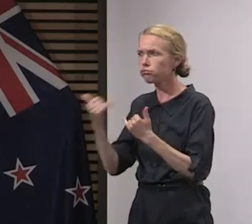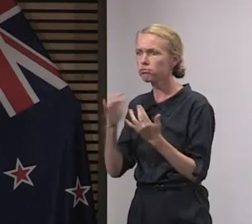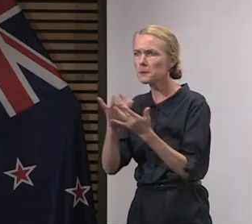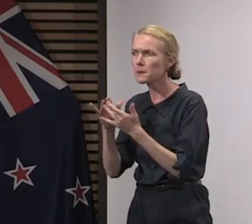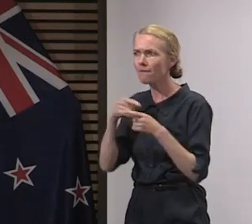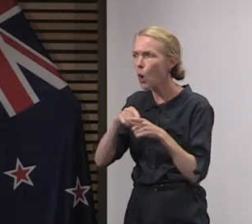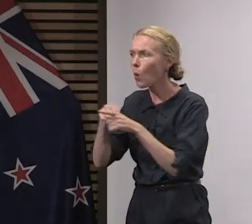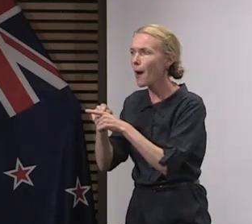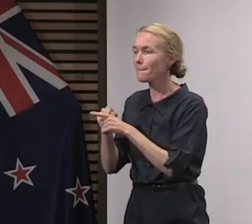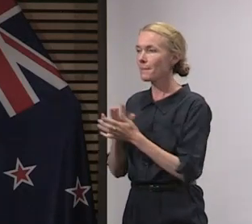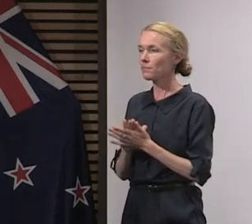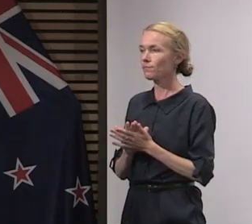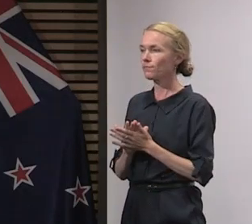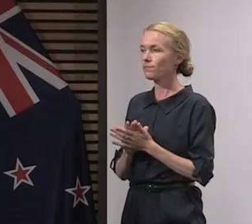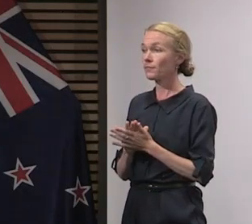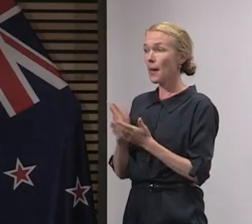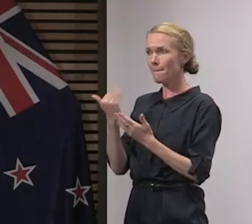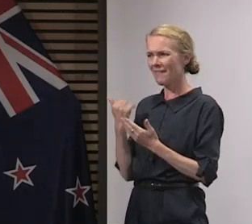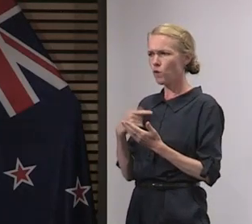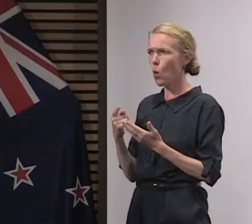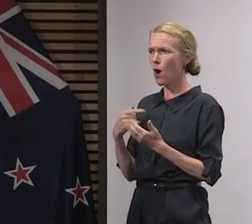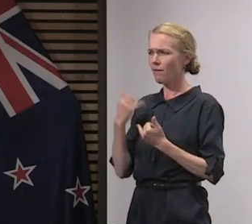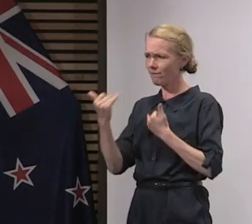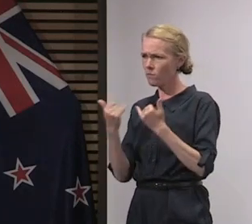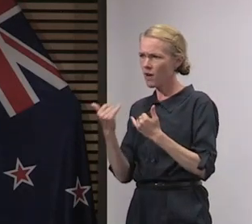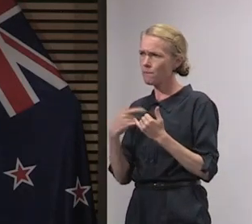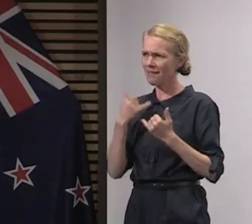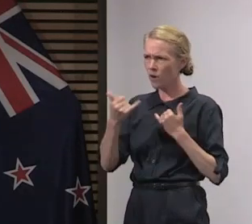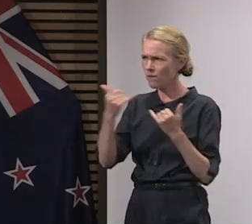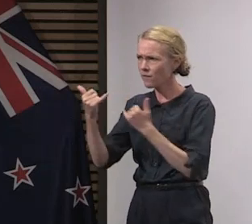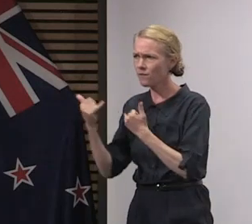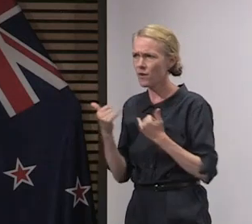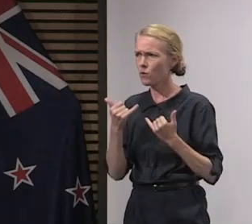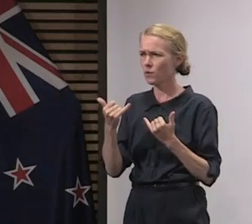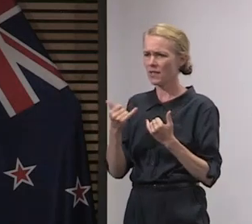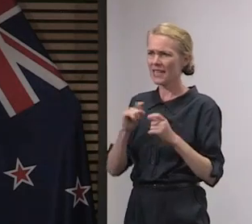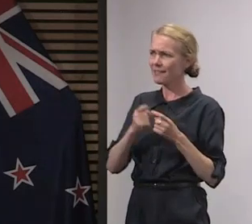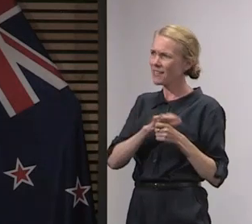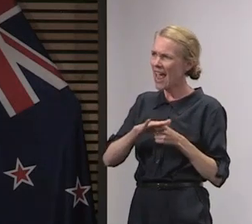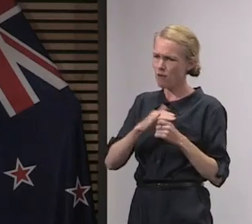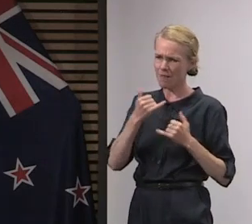190 staff who are providing the sir vis out of the ministry -- service out of the Ministry of Health. I have